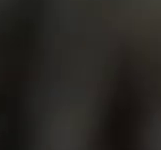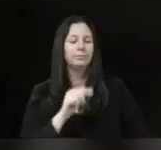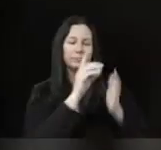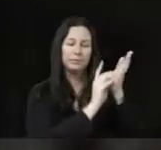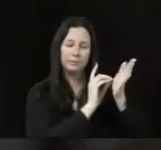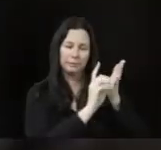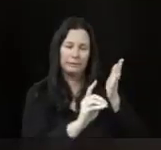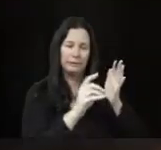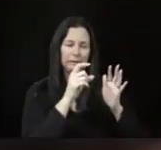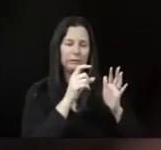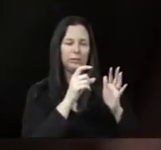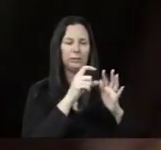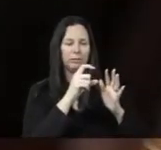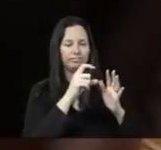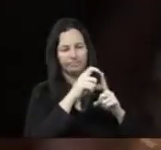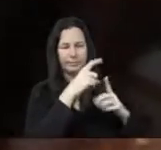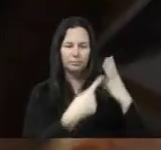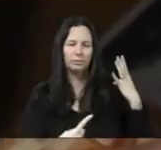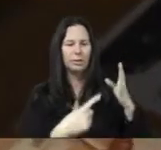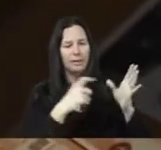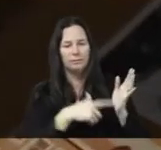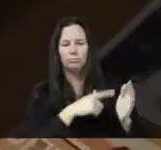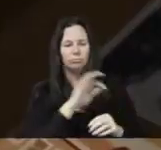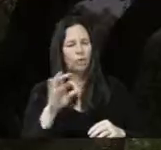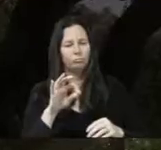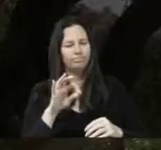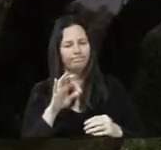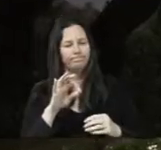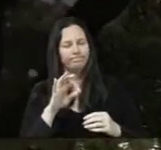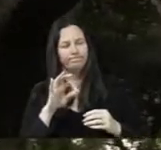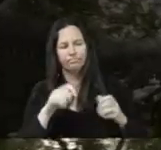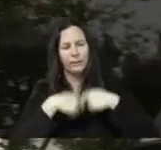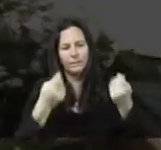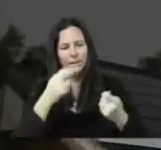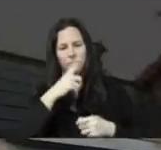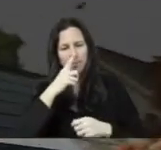The Disability Discrimination Act doesn't provide for people with psychosocial disability.